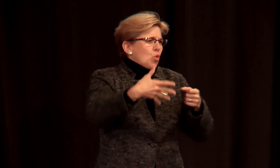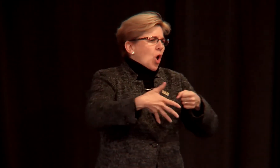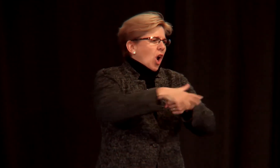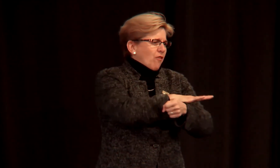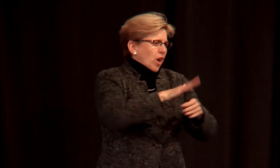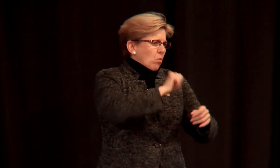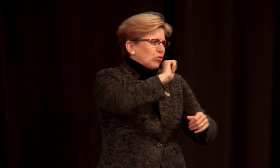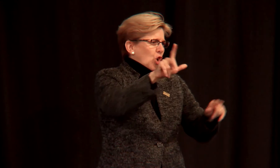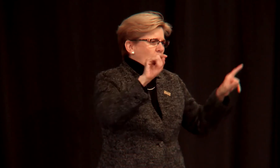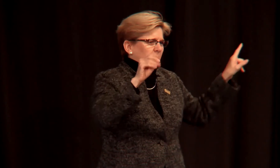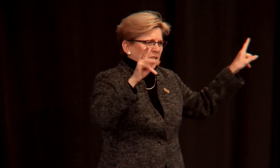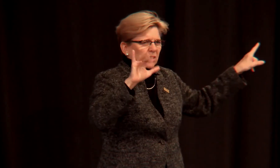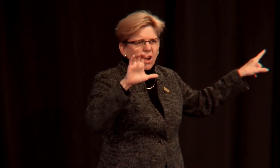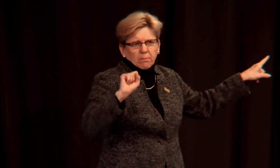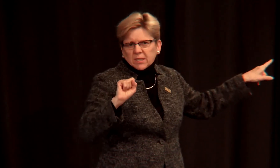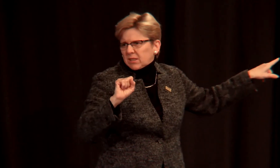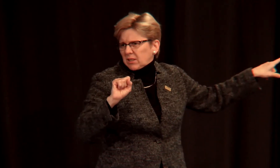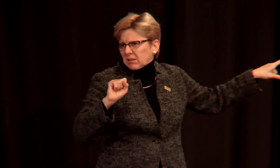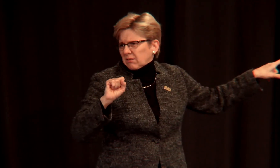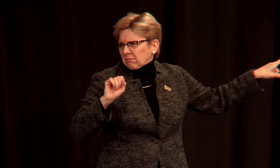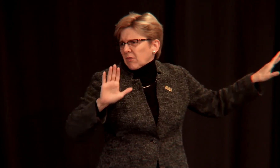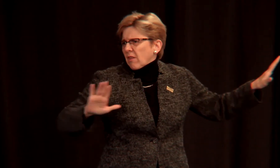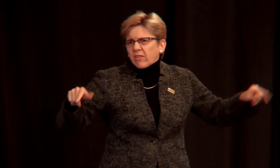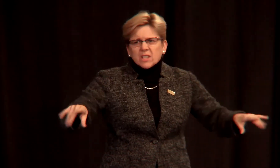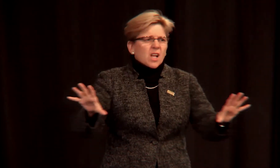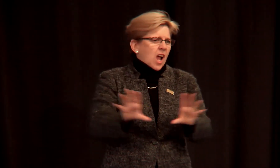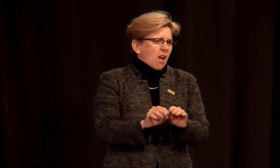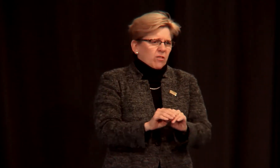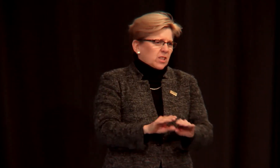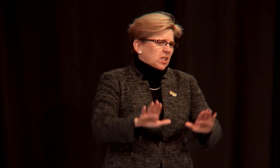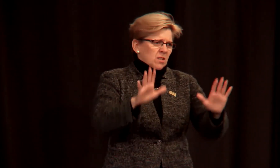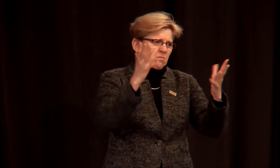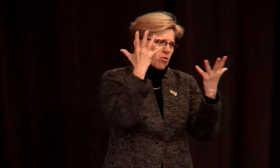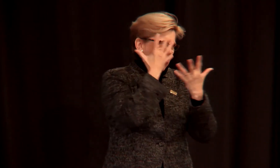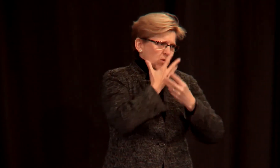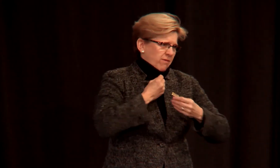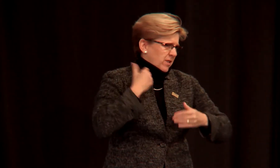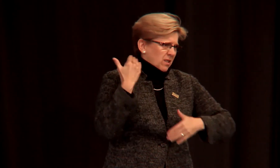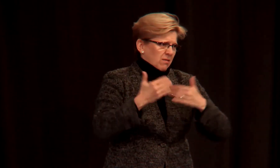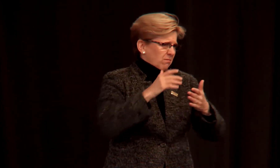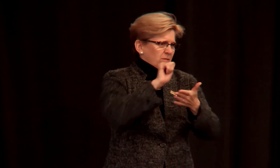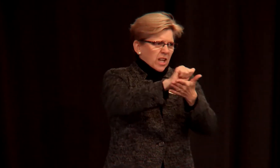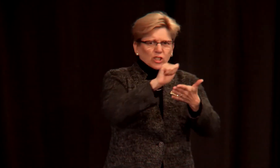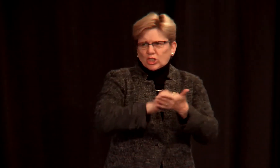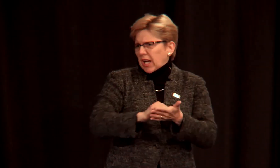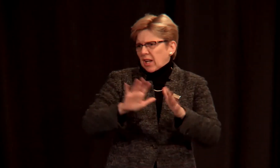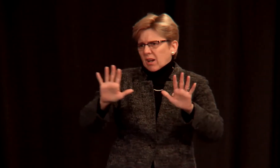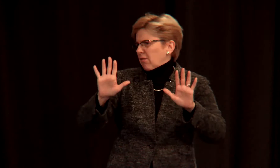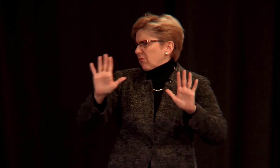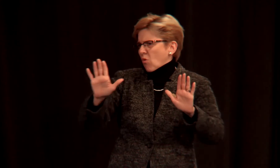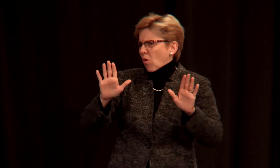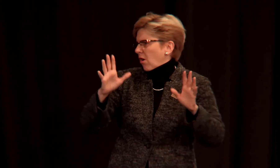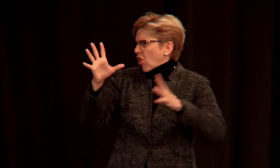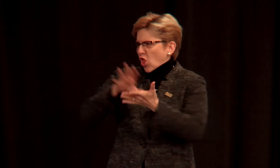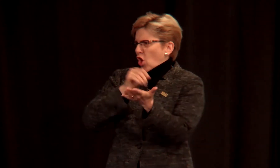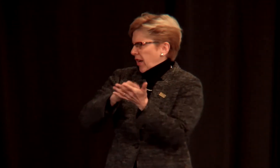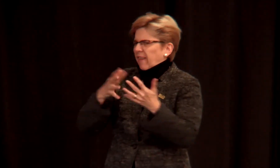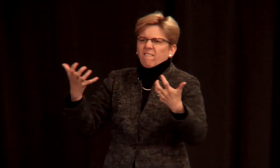You're covering all of these topics throughout this conference and it's a beautiful agenda truly -